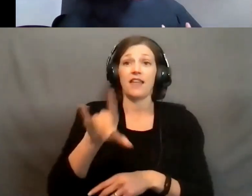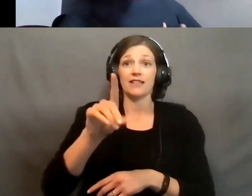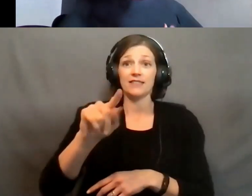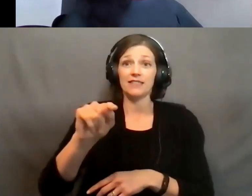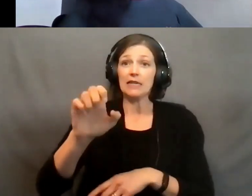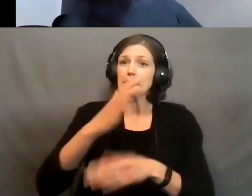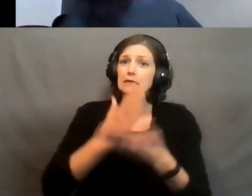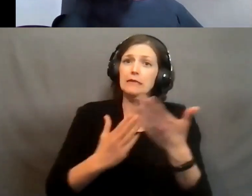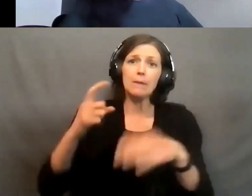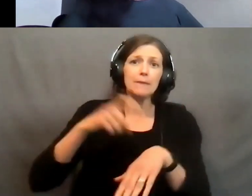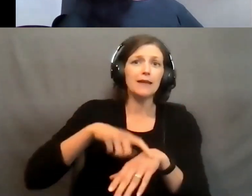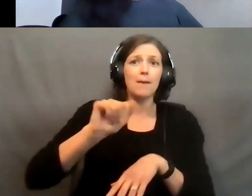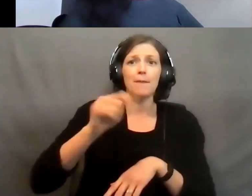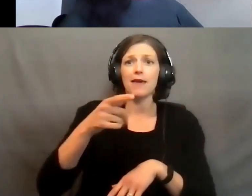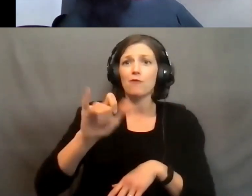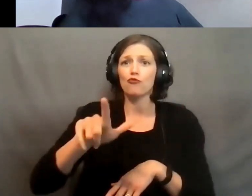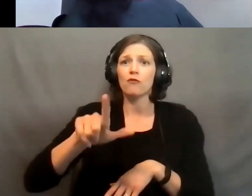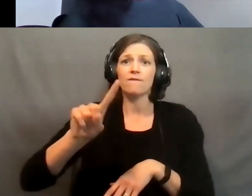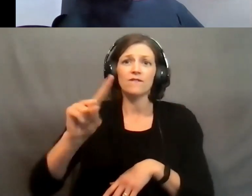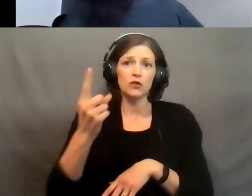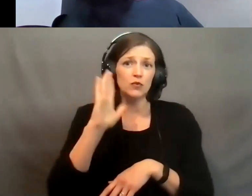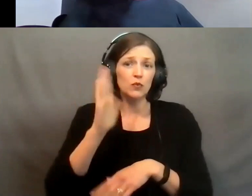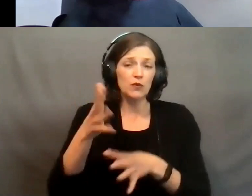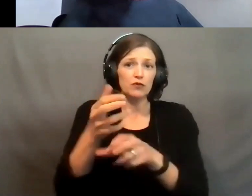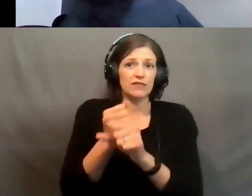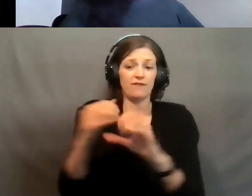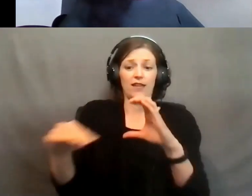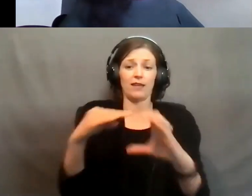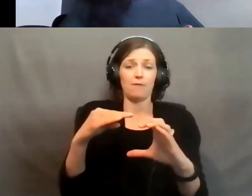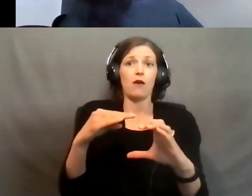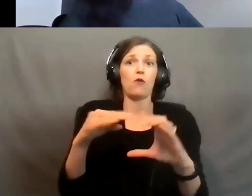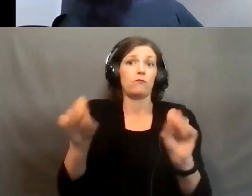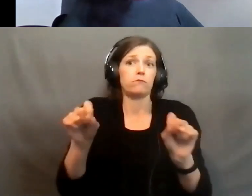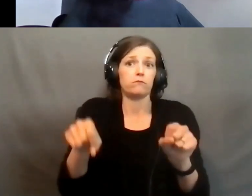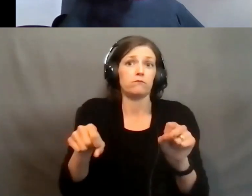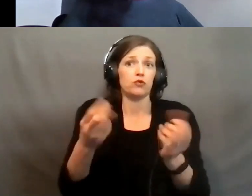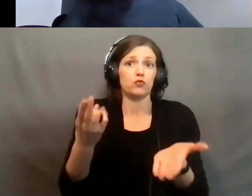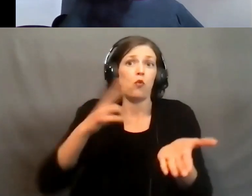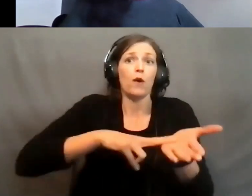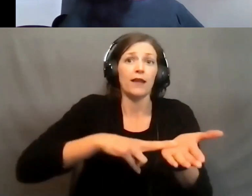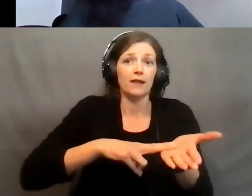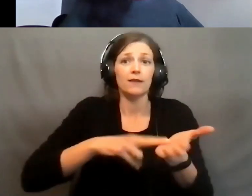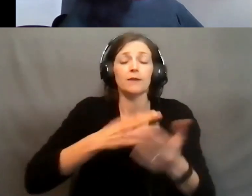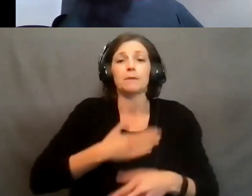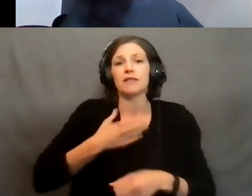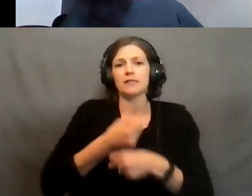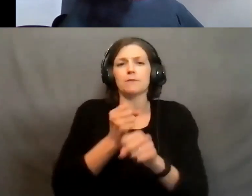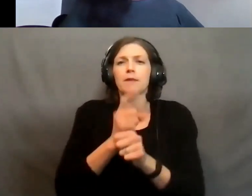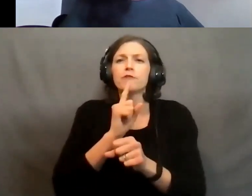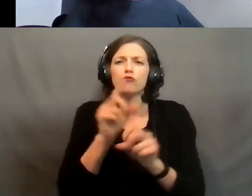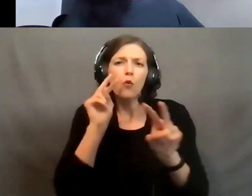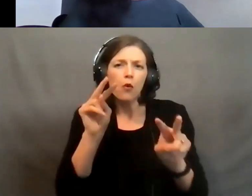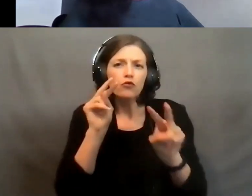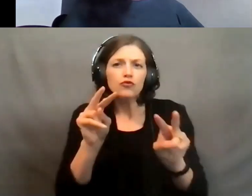1 you will receive an email with 13:05:34 credentials to login 13:05:37 . Please make sure that you are on the lookout for that. We will be providing details